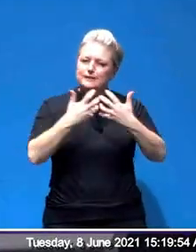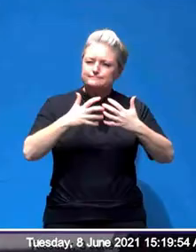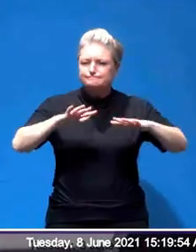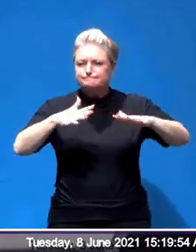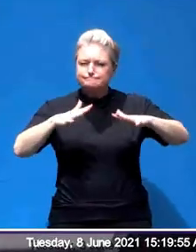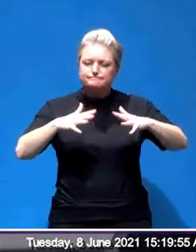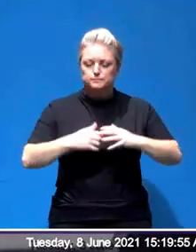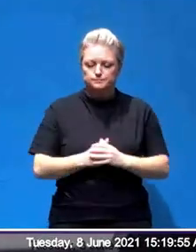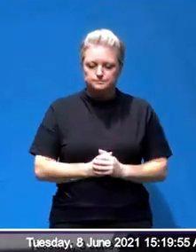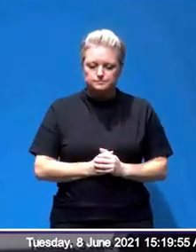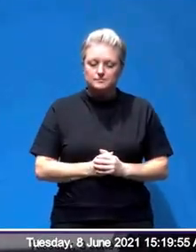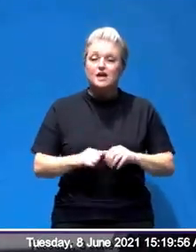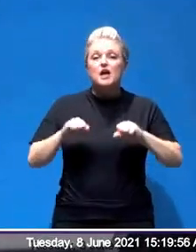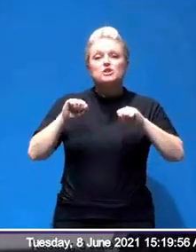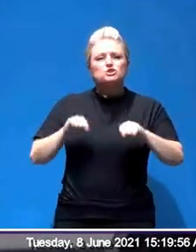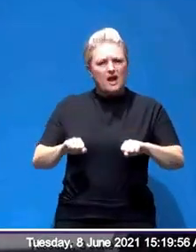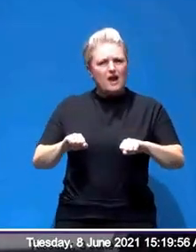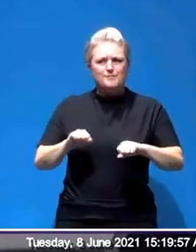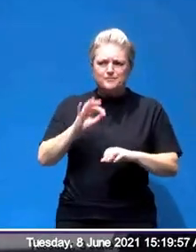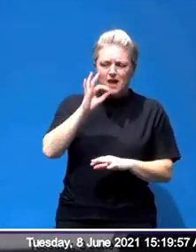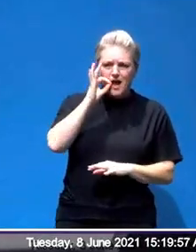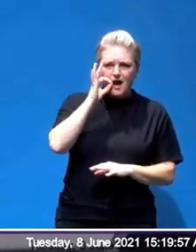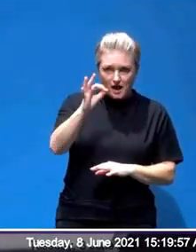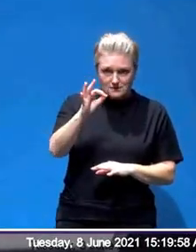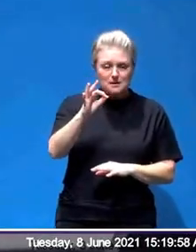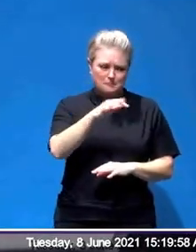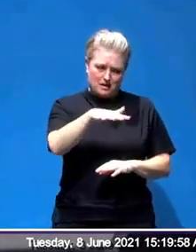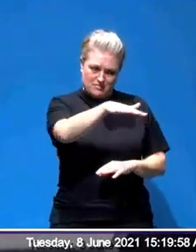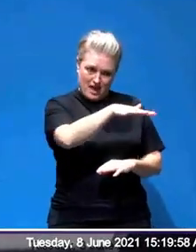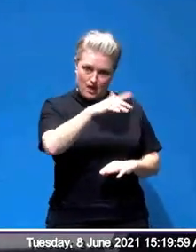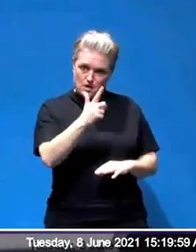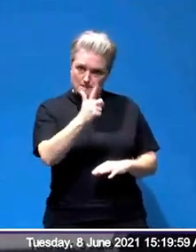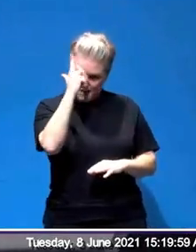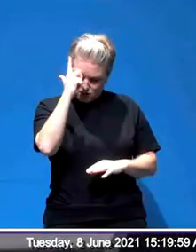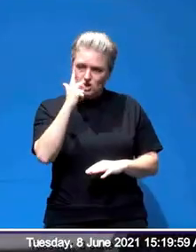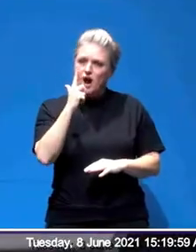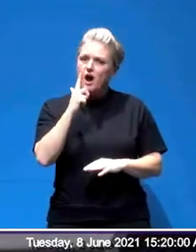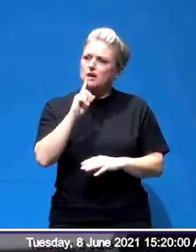What particularly did the Area Manager convey to you that resulted in